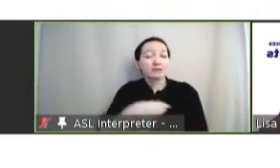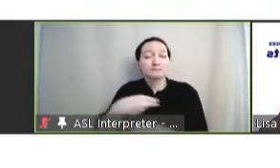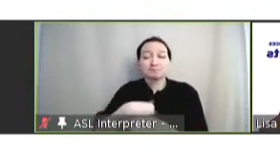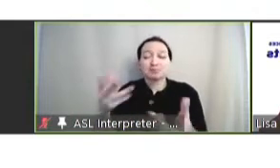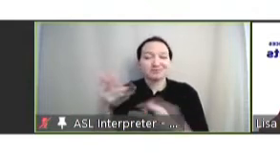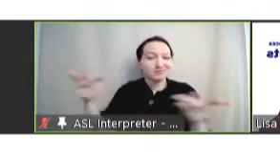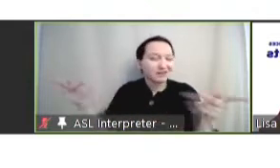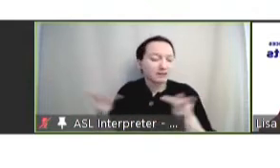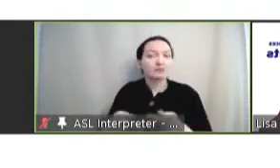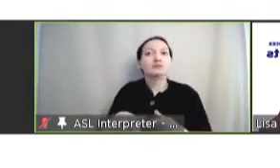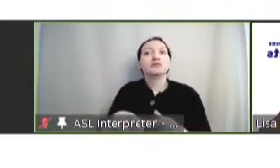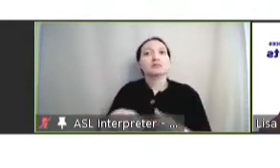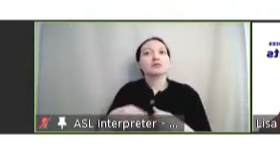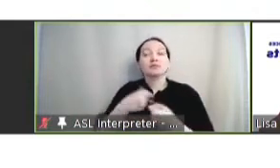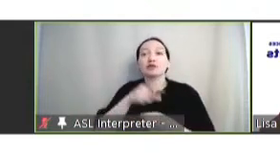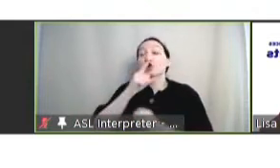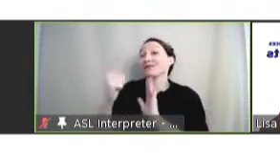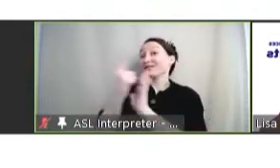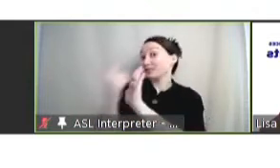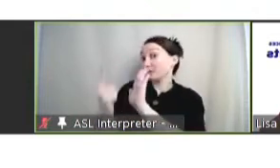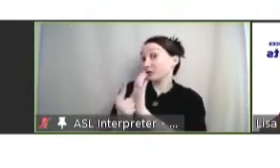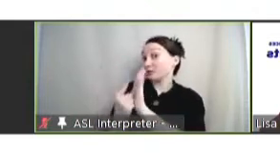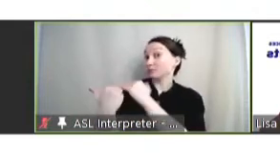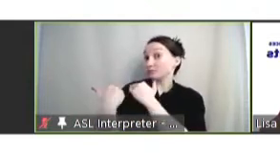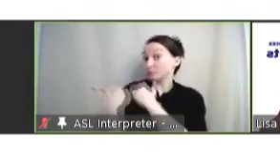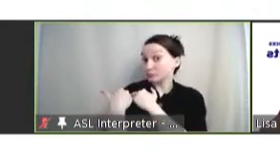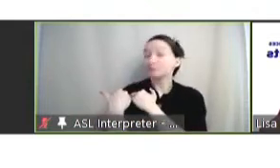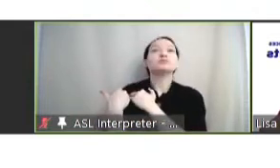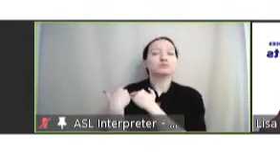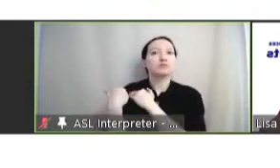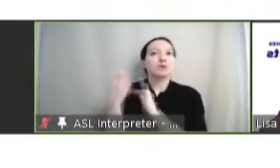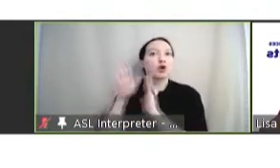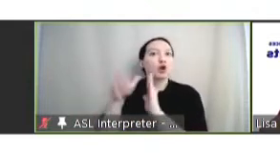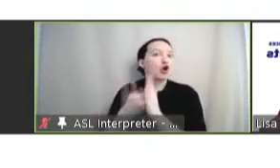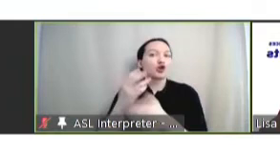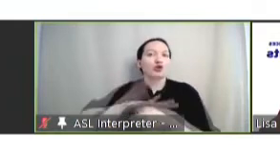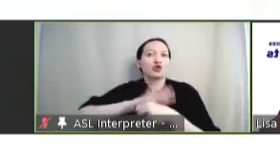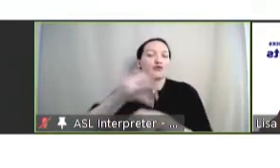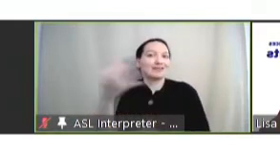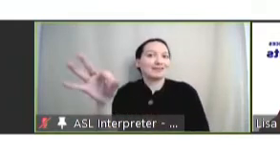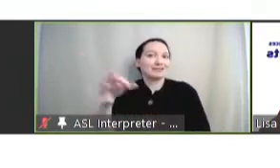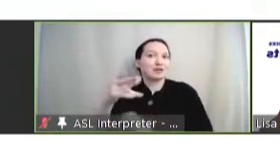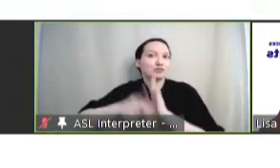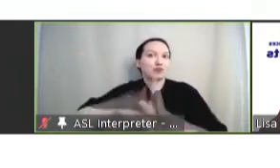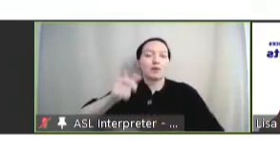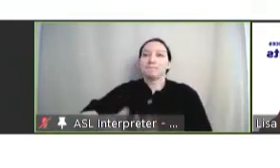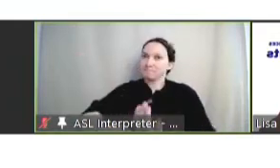we ensure that there's a legal obligation that all COVID-19 vaccination programs must adhere to;